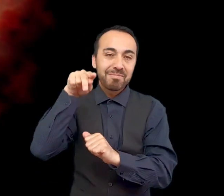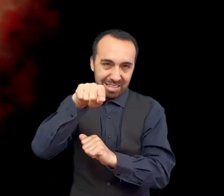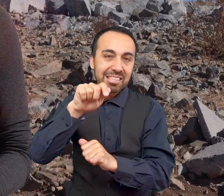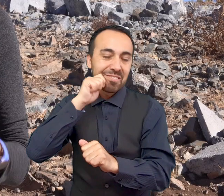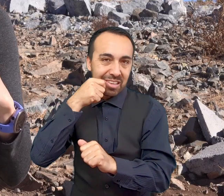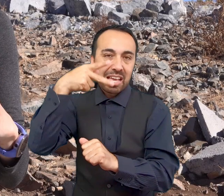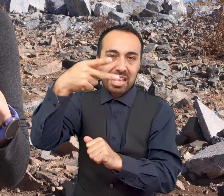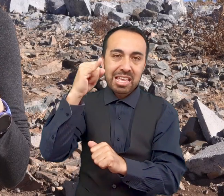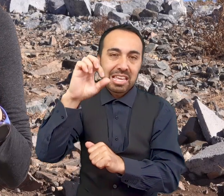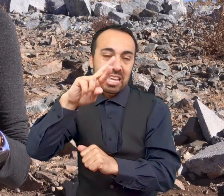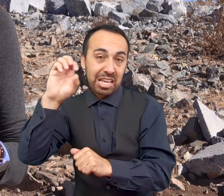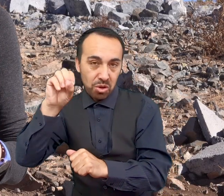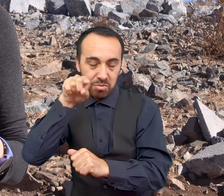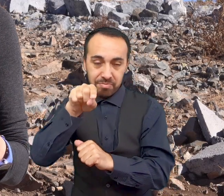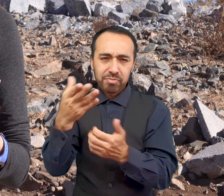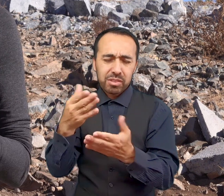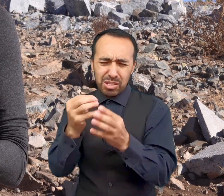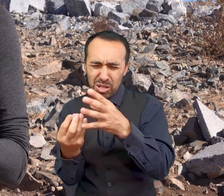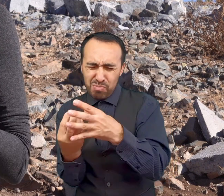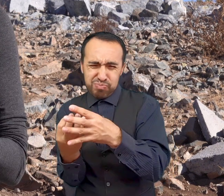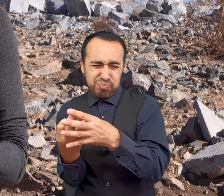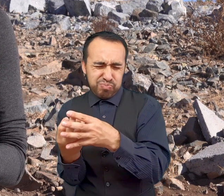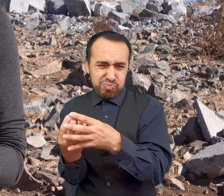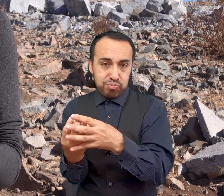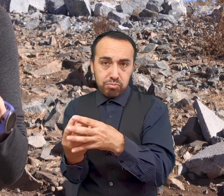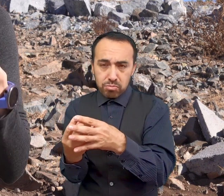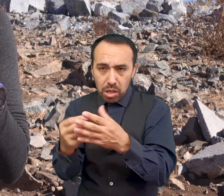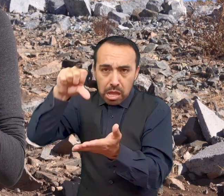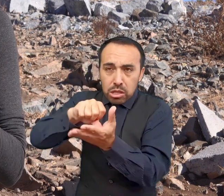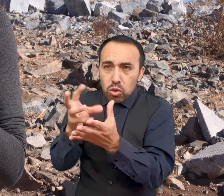If the core has a mass less than about 3 times that of our Sun, its collapse can be